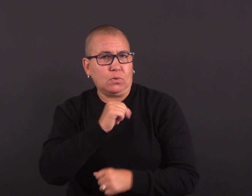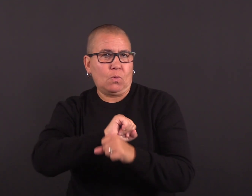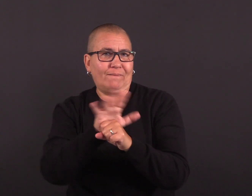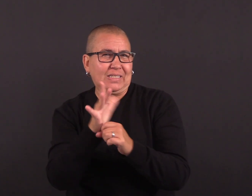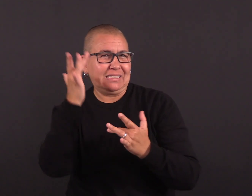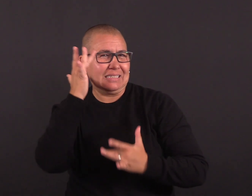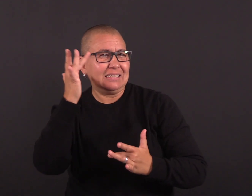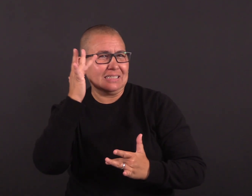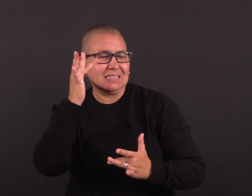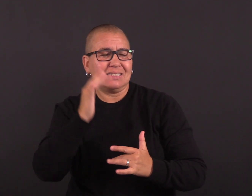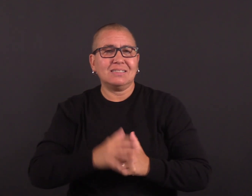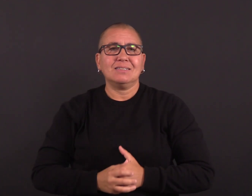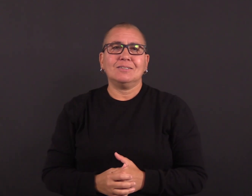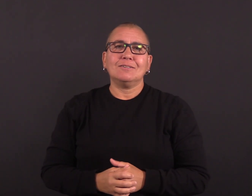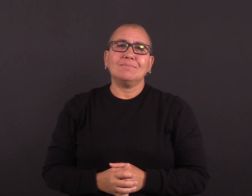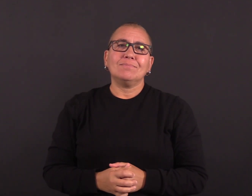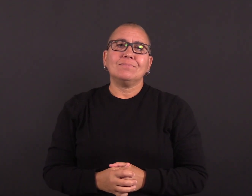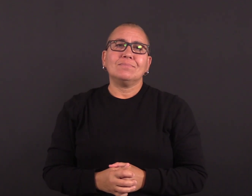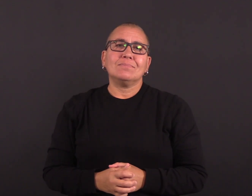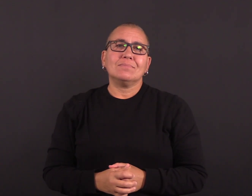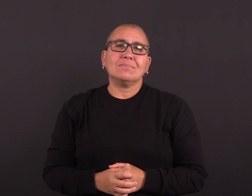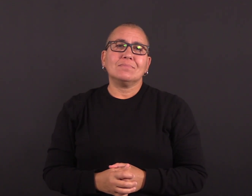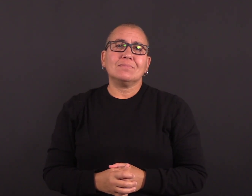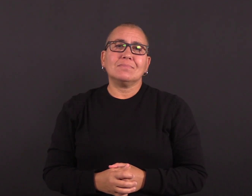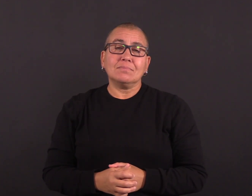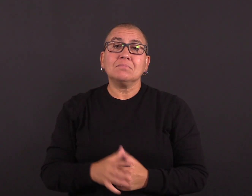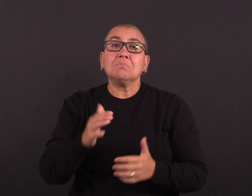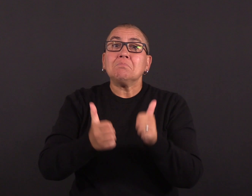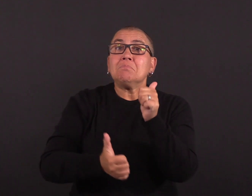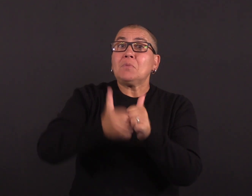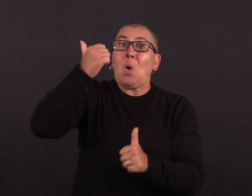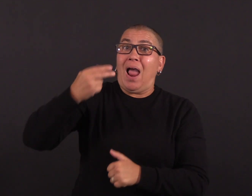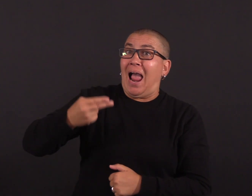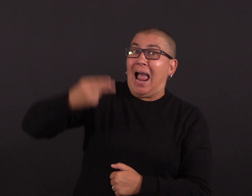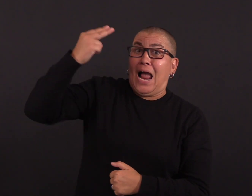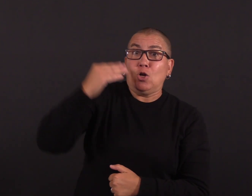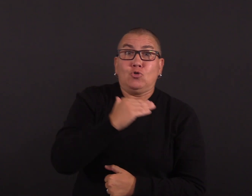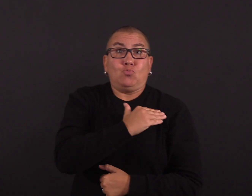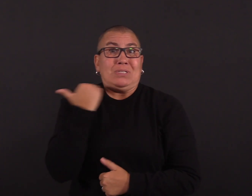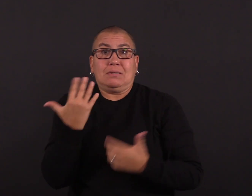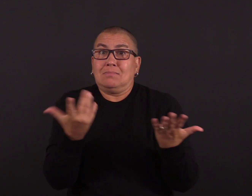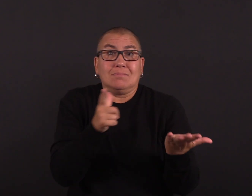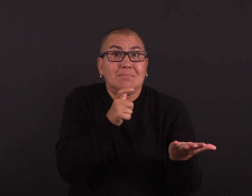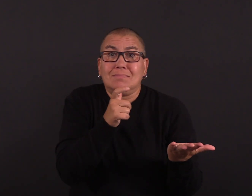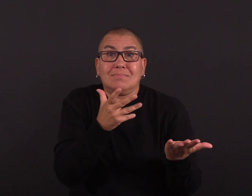"People 75 years of age and older are really at highest risk for serious illness,